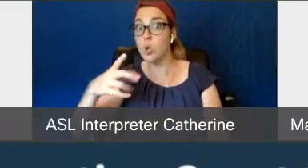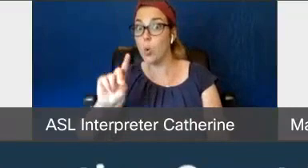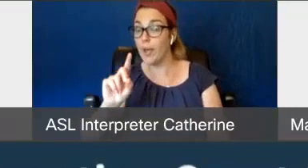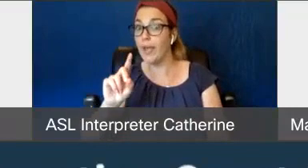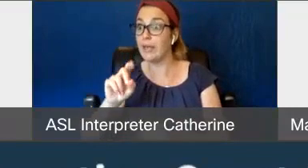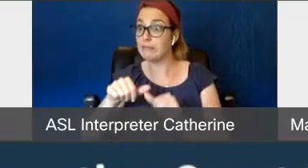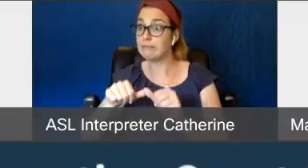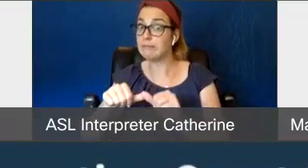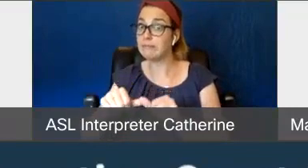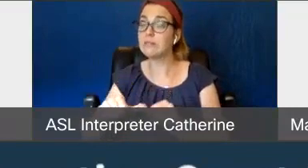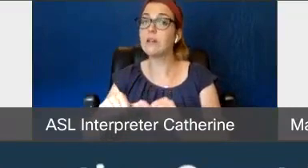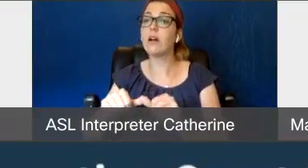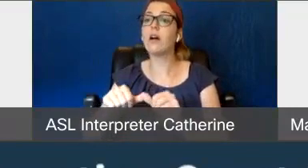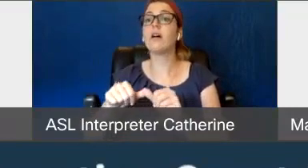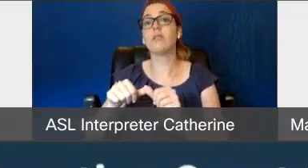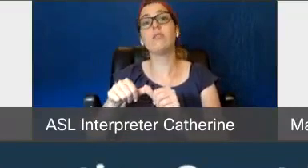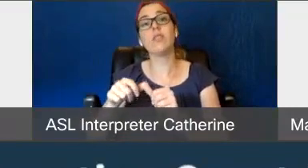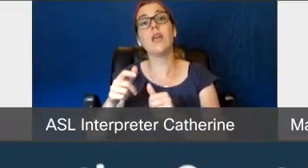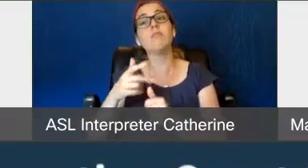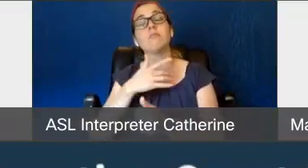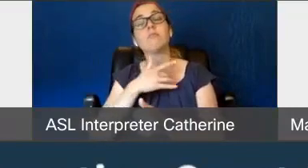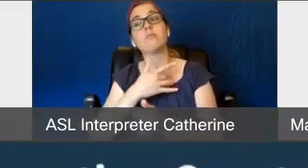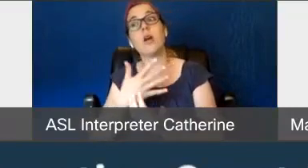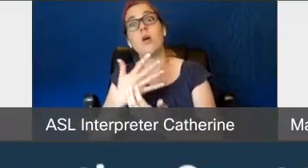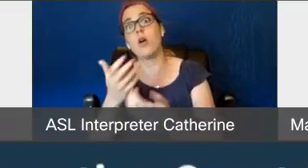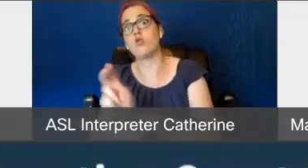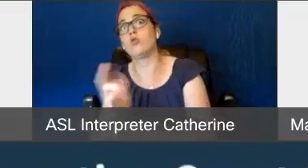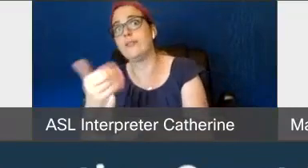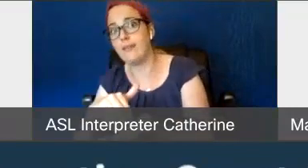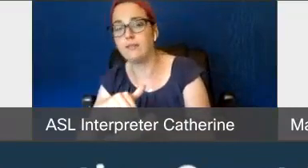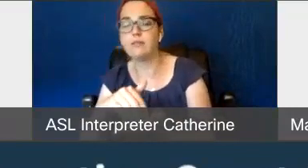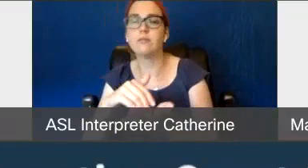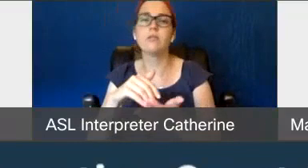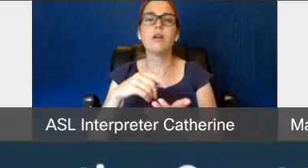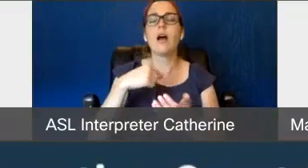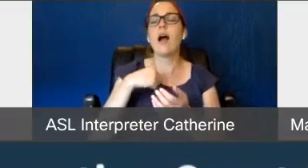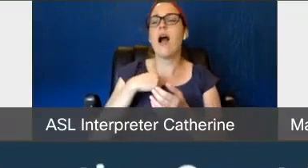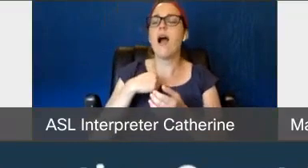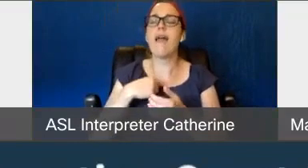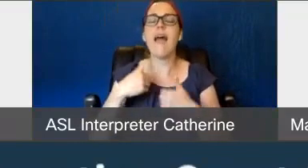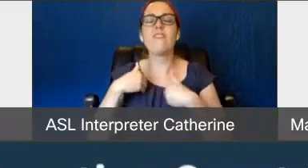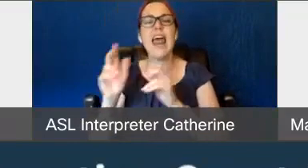And again, I like to liken it to myself and I use this analogy as a joke but it's not a joke,